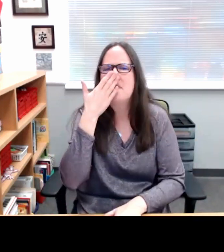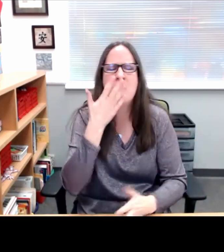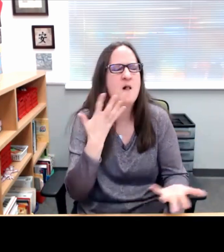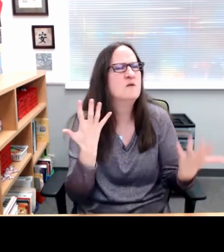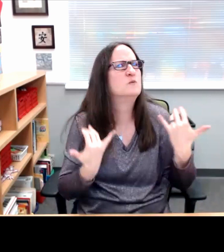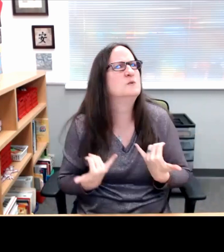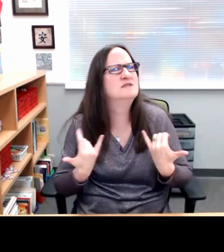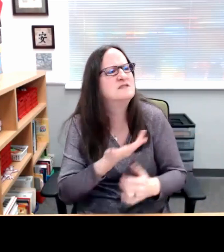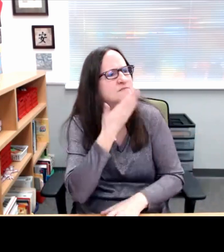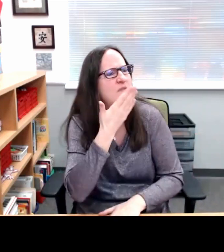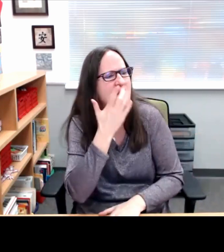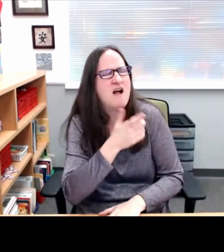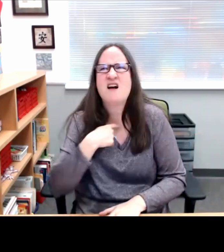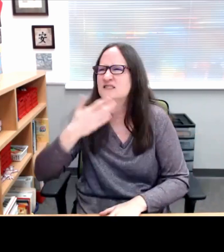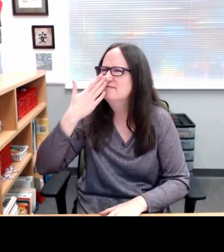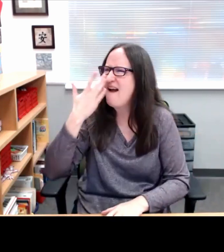Then if you go over three different smells,